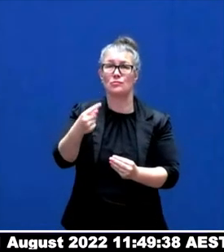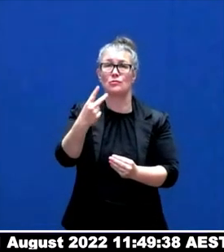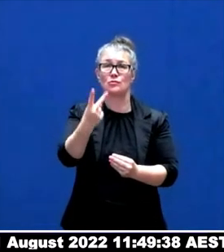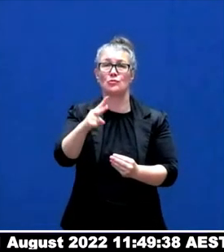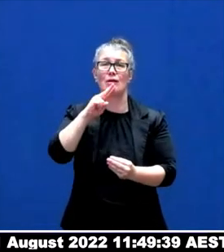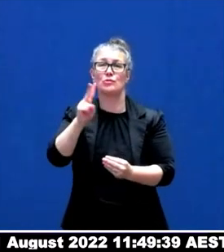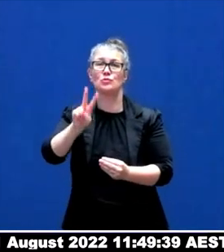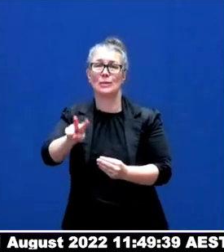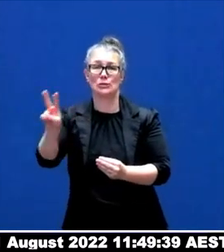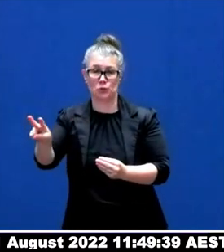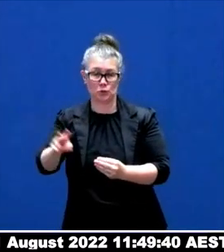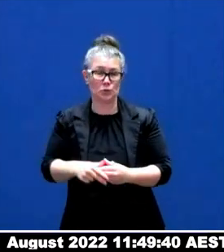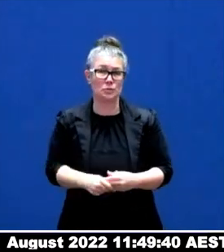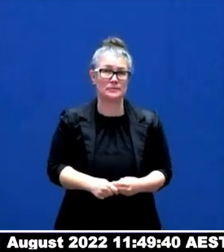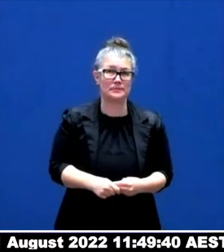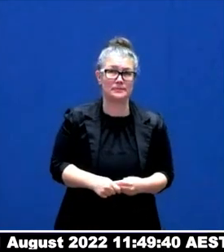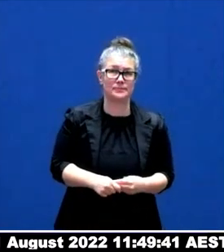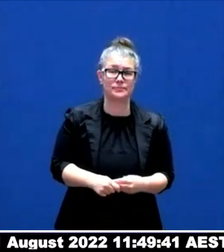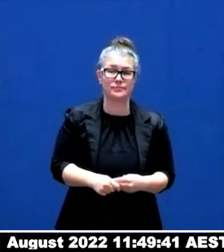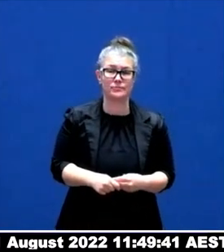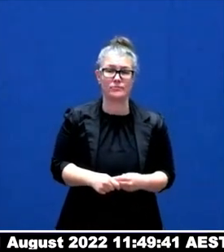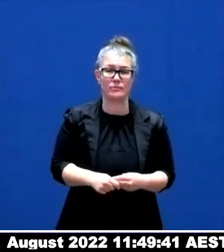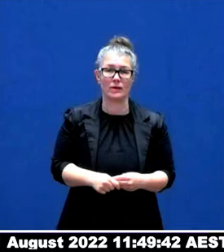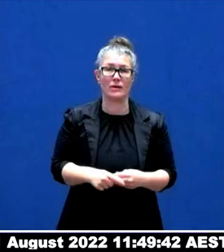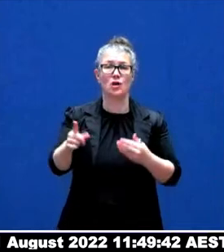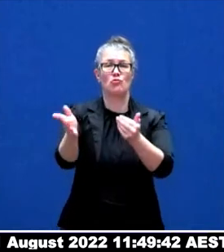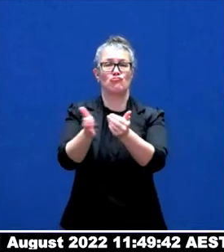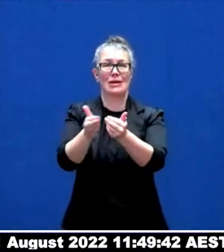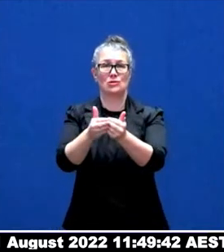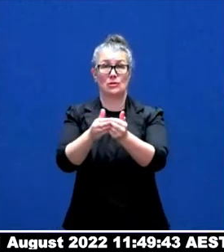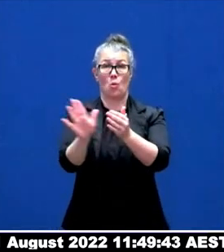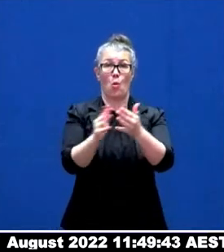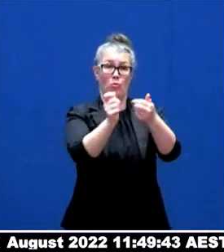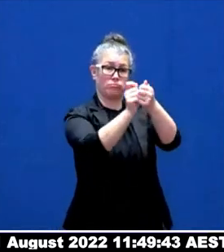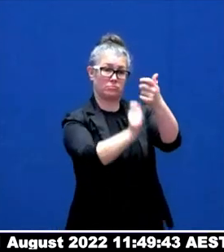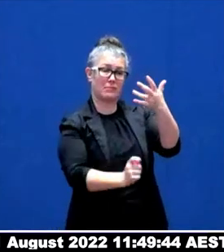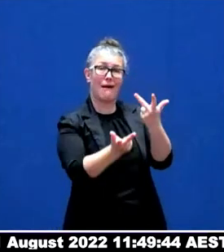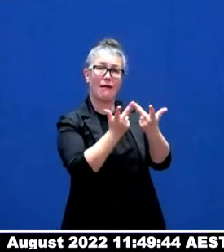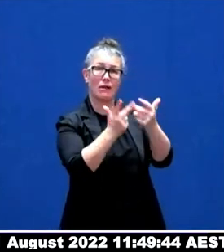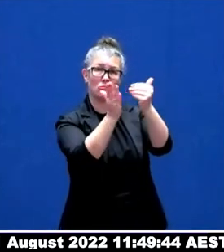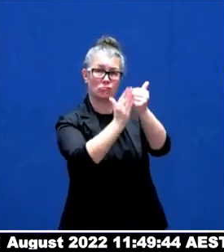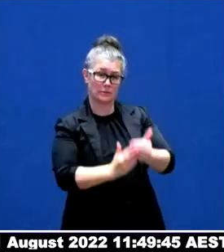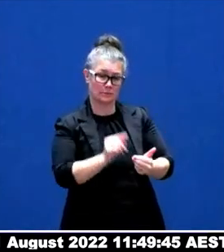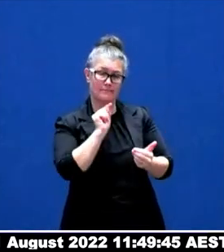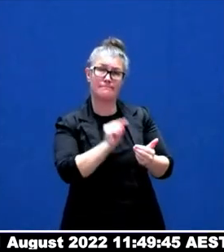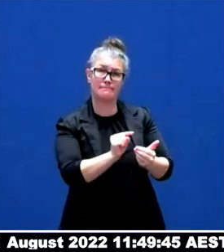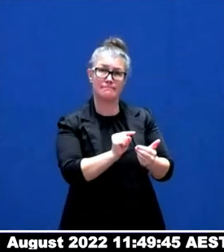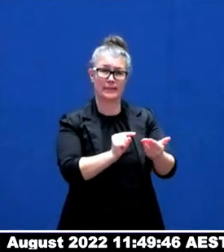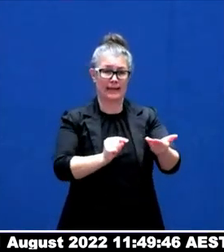Yes. MS EASTMAN: Okay. So, together with that correction and the corrections that you provided to us on 25